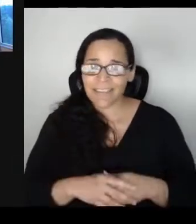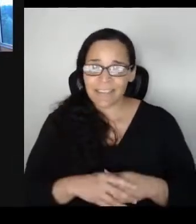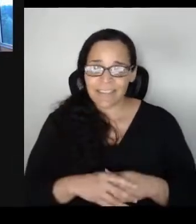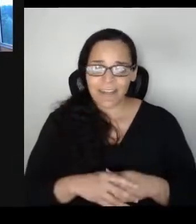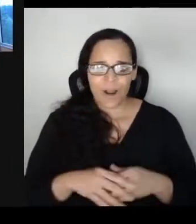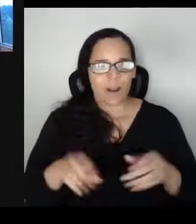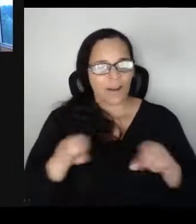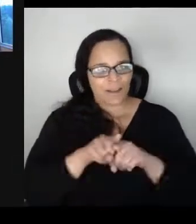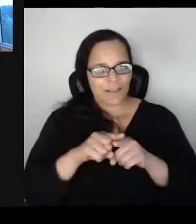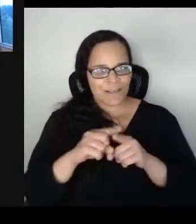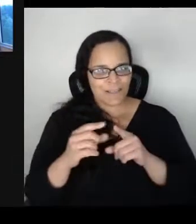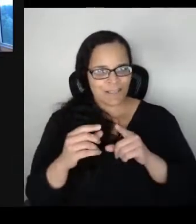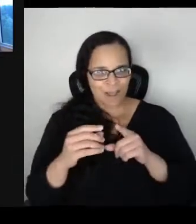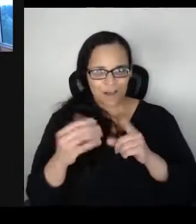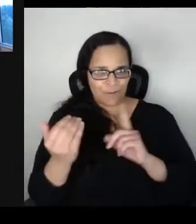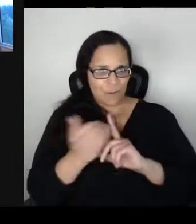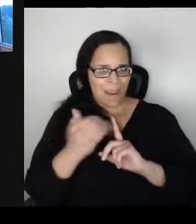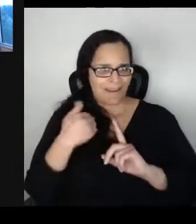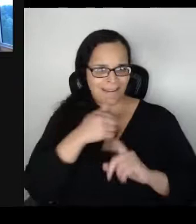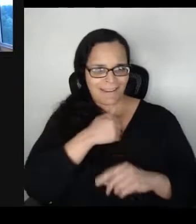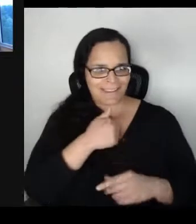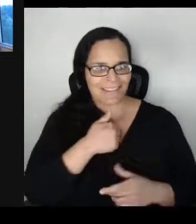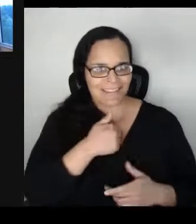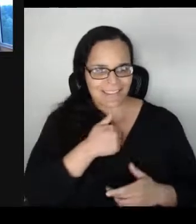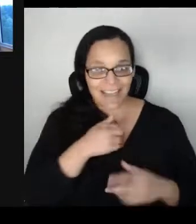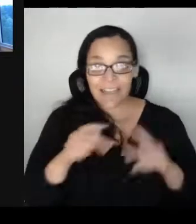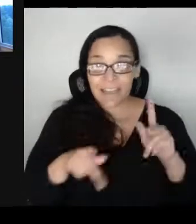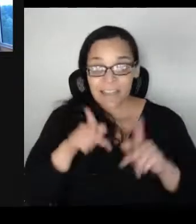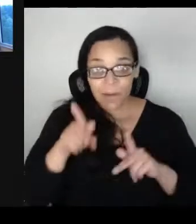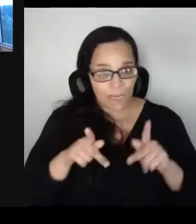that people even within our own communities, right?